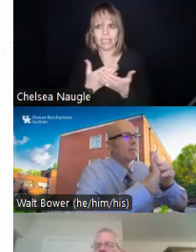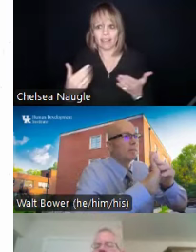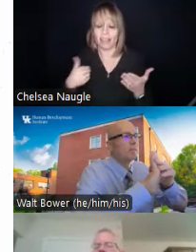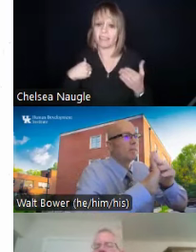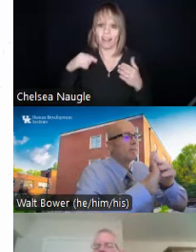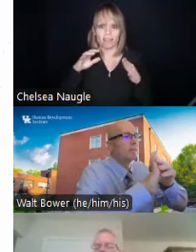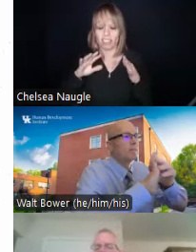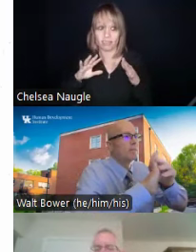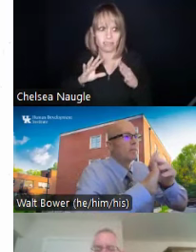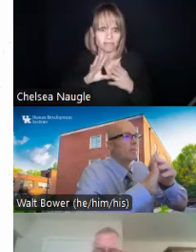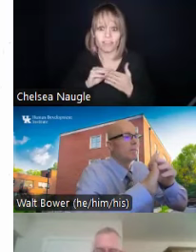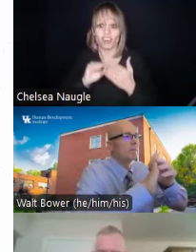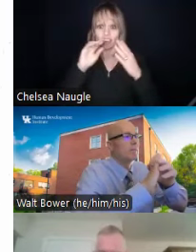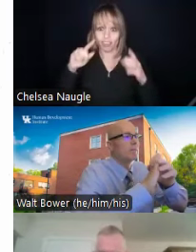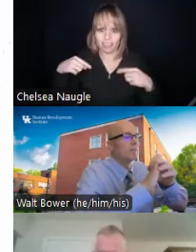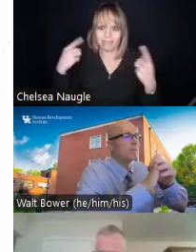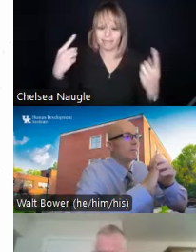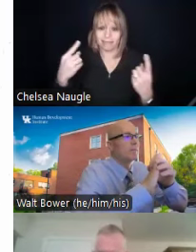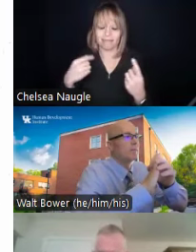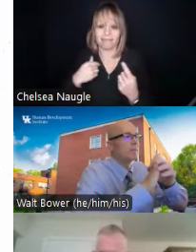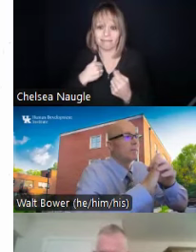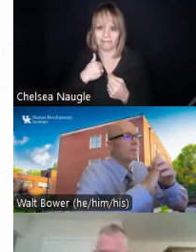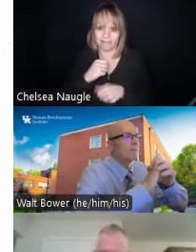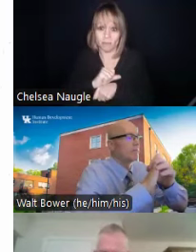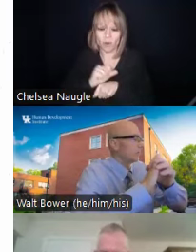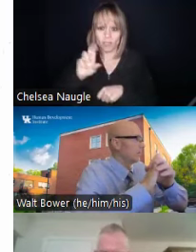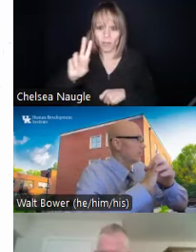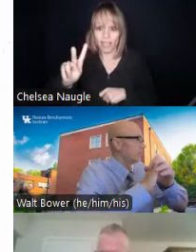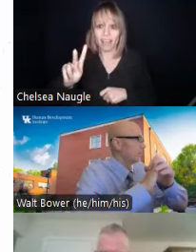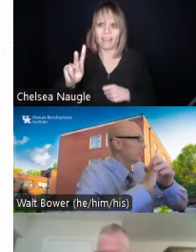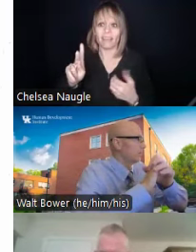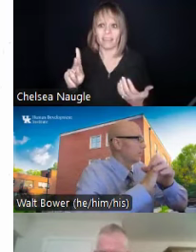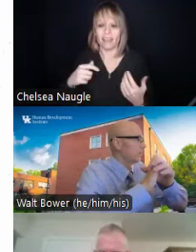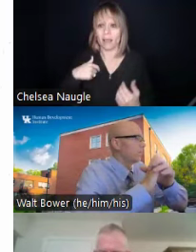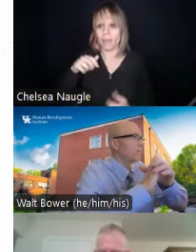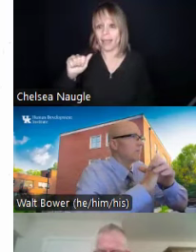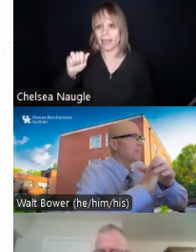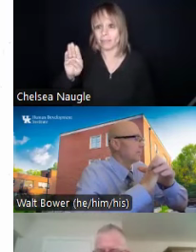you know during the course of my time here at UK um I'm ABD right now so I uh